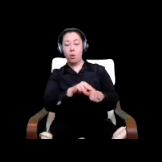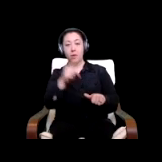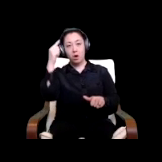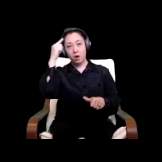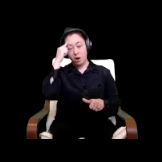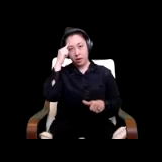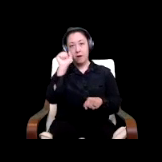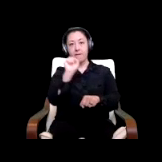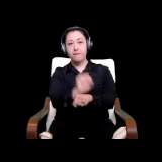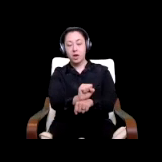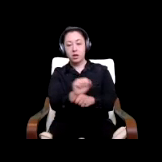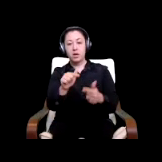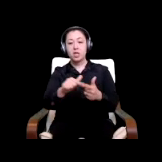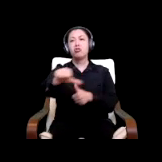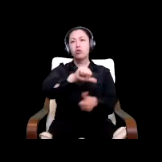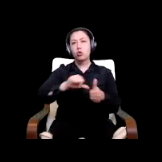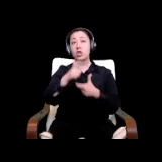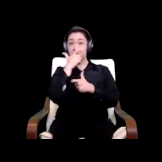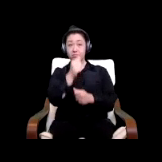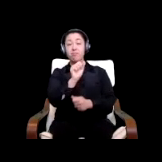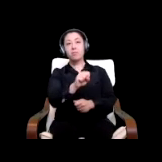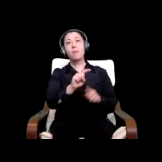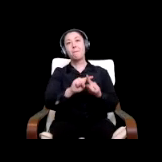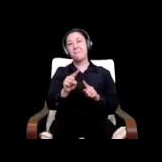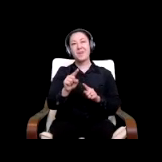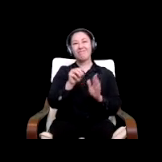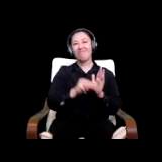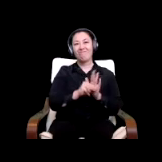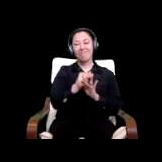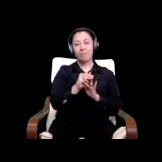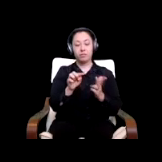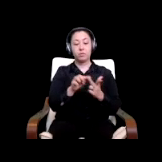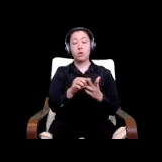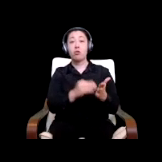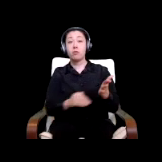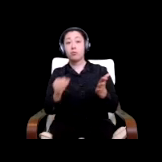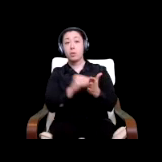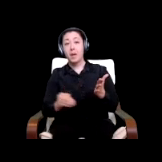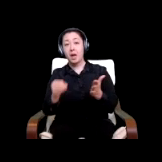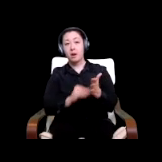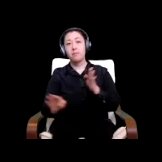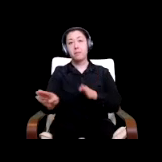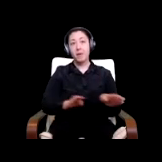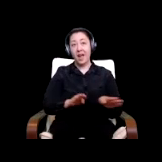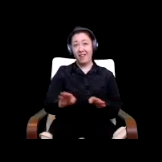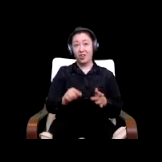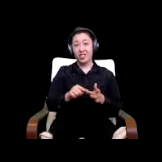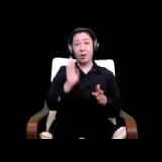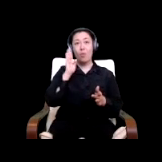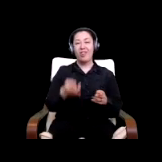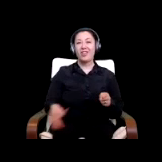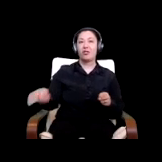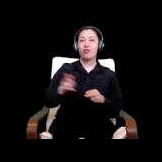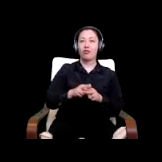interested but immature, having repetitive behaviors which increase under stress, high degree of